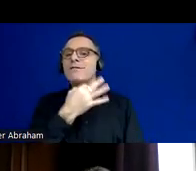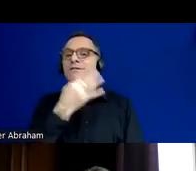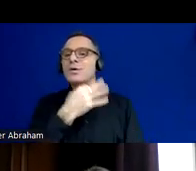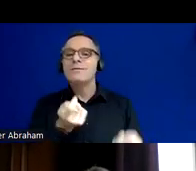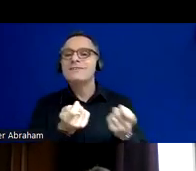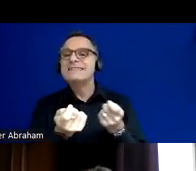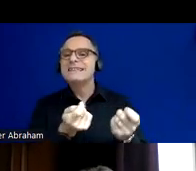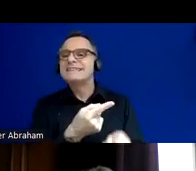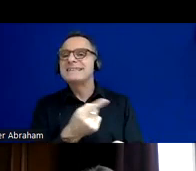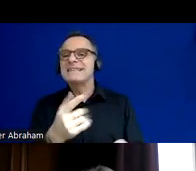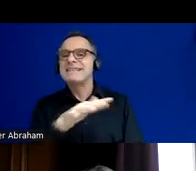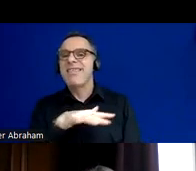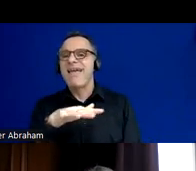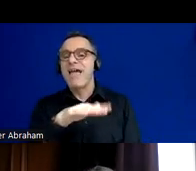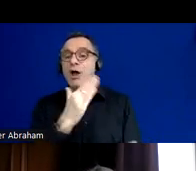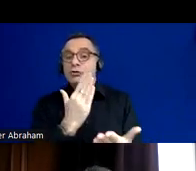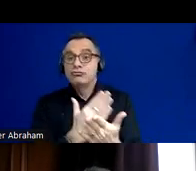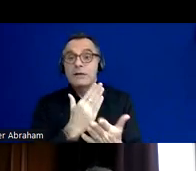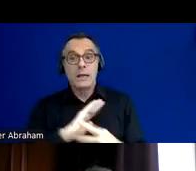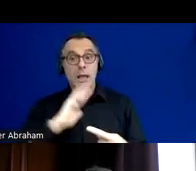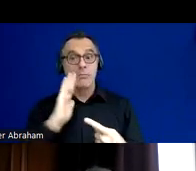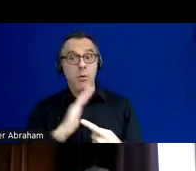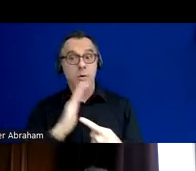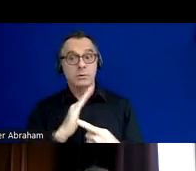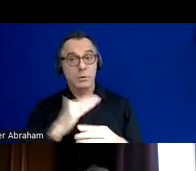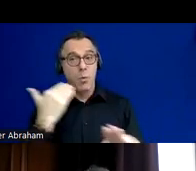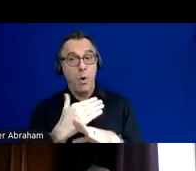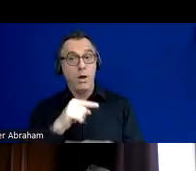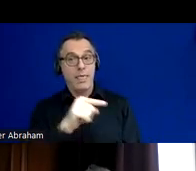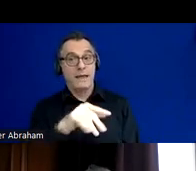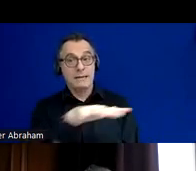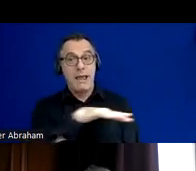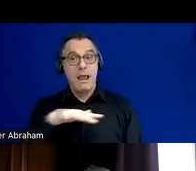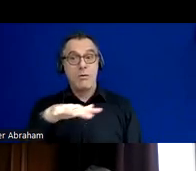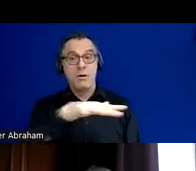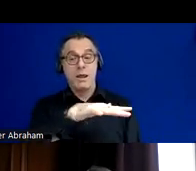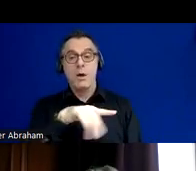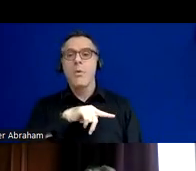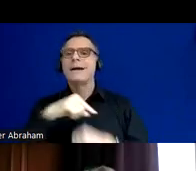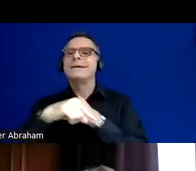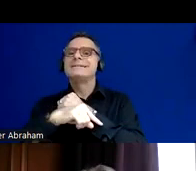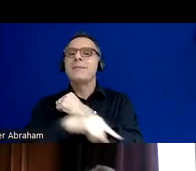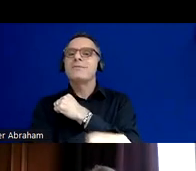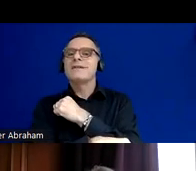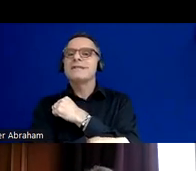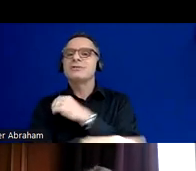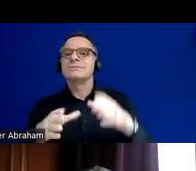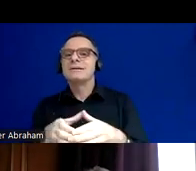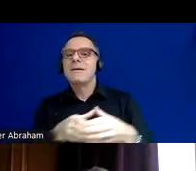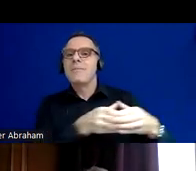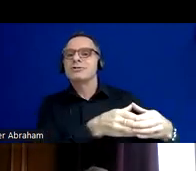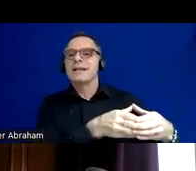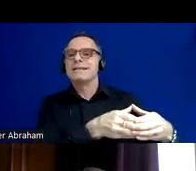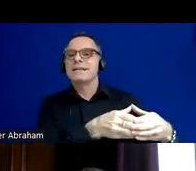it was really important to be working in this area, with deprivation and marginalization. So,